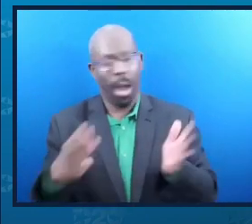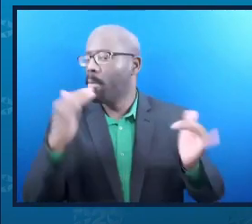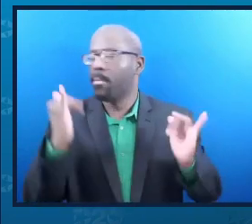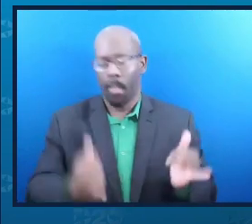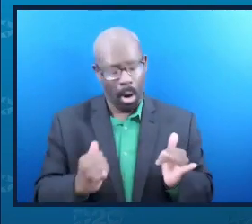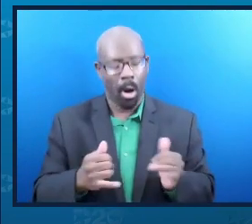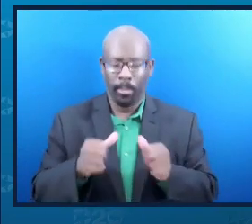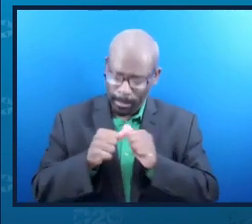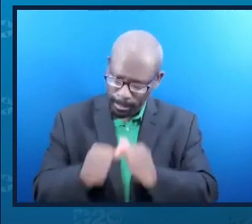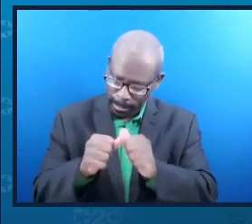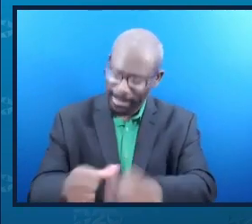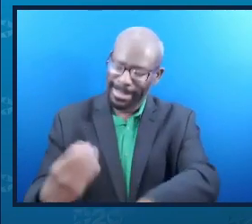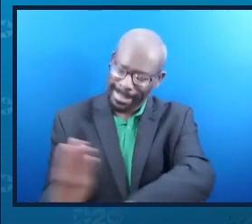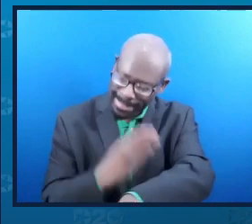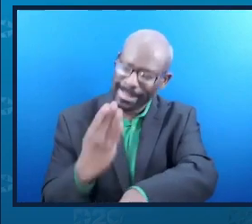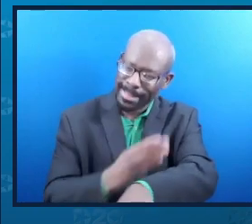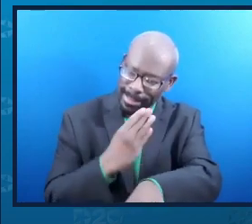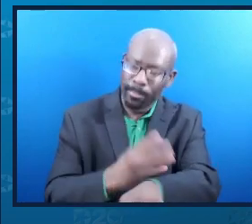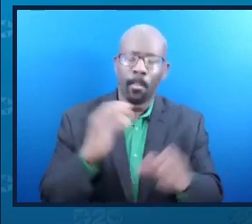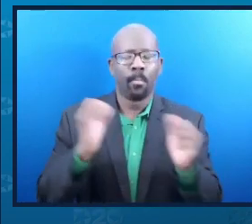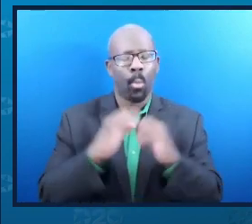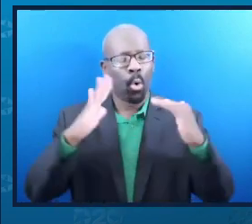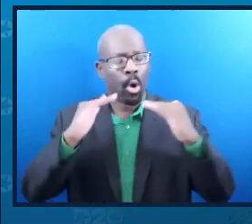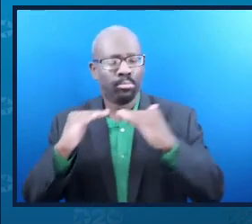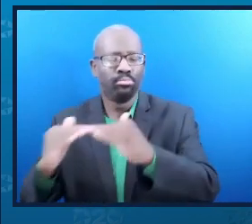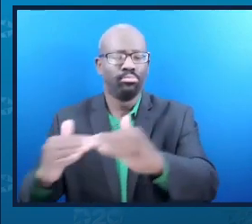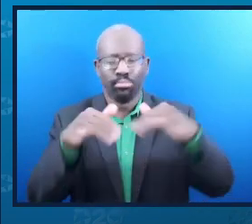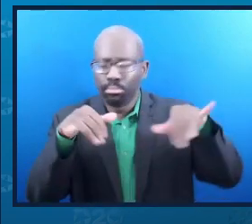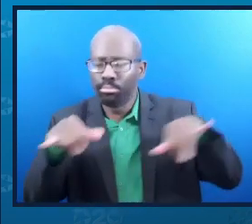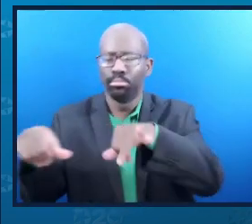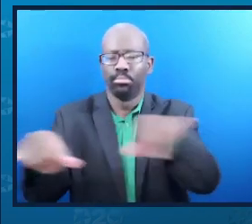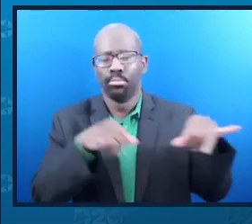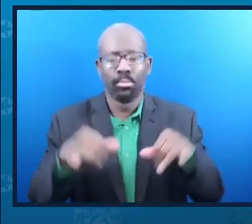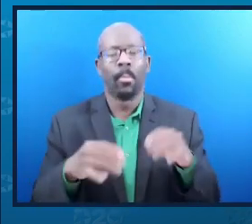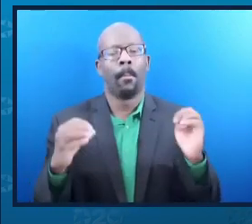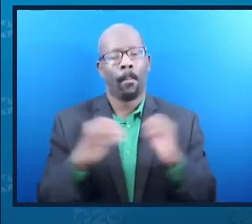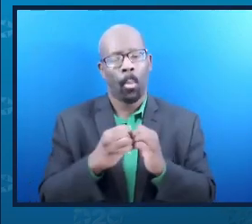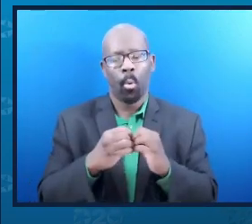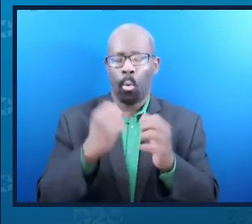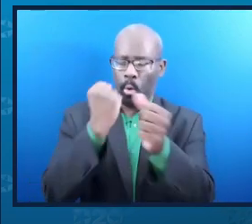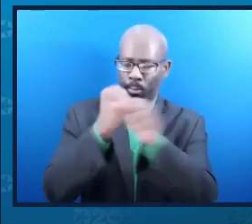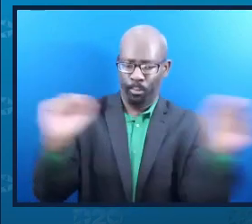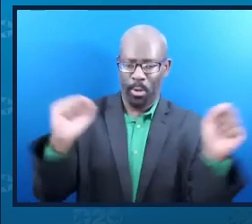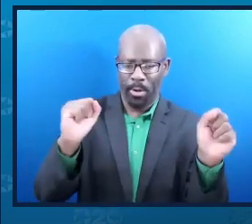COUNTRY MORE JUST AND MORE EQUAL